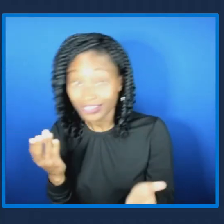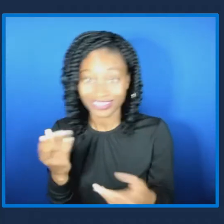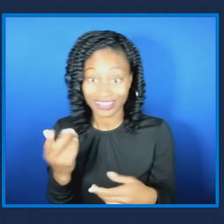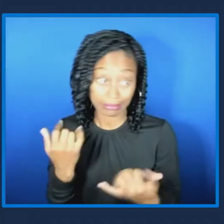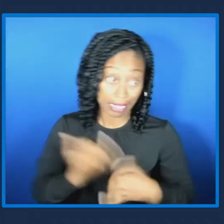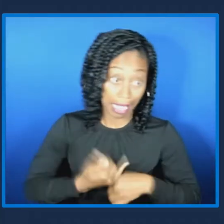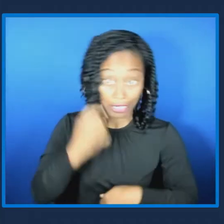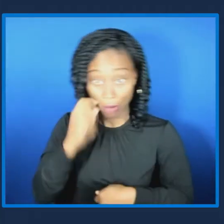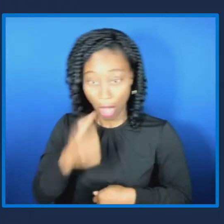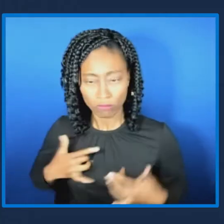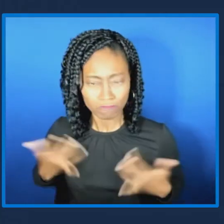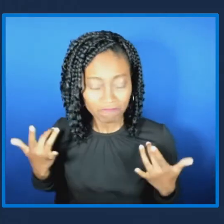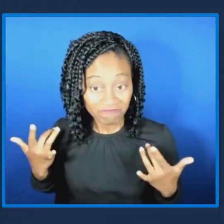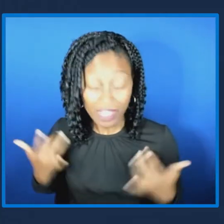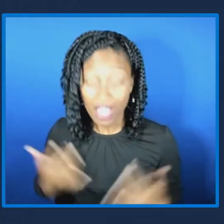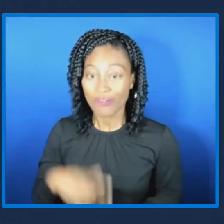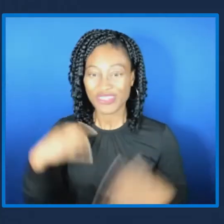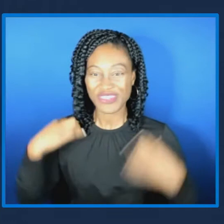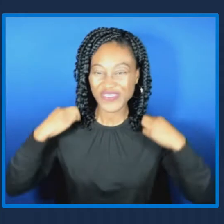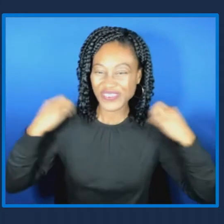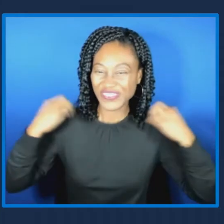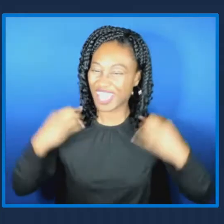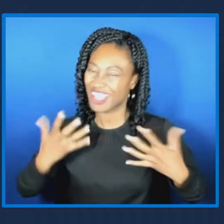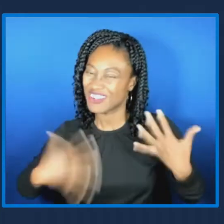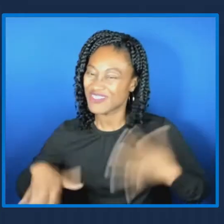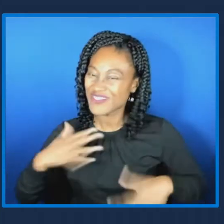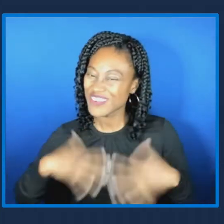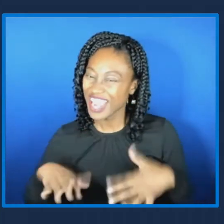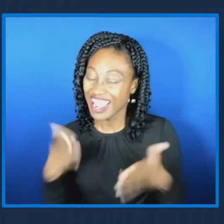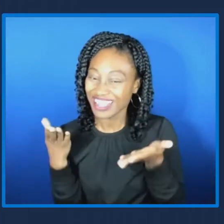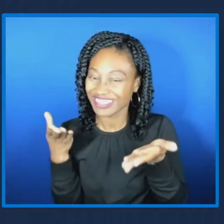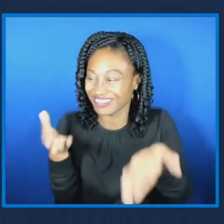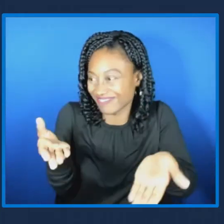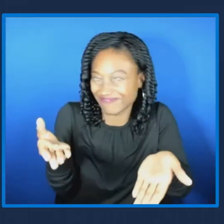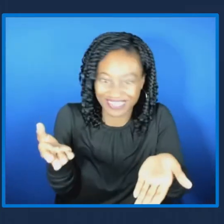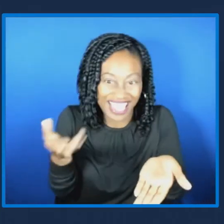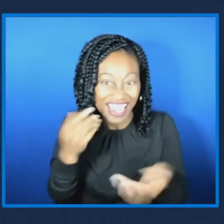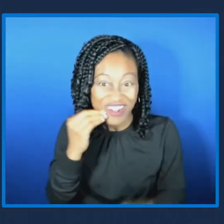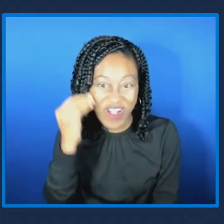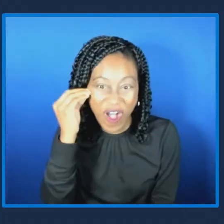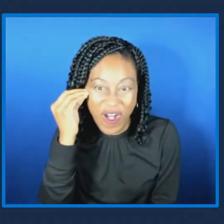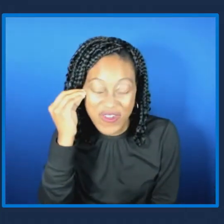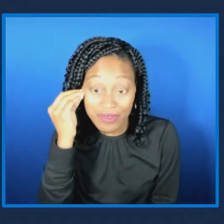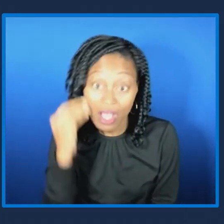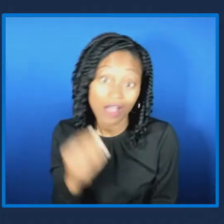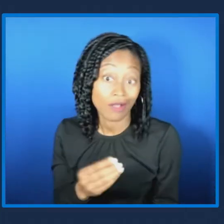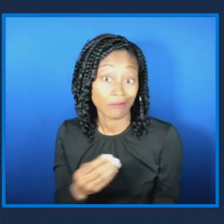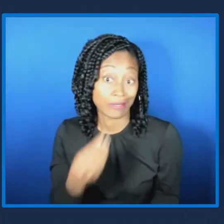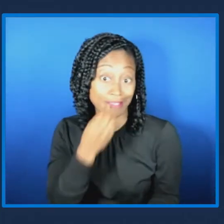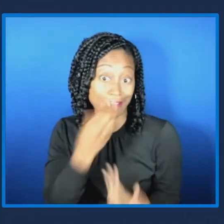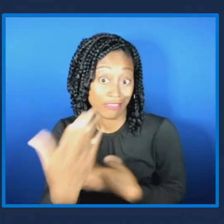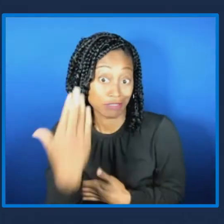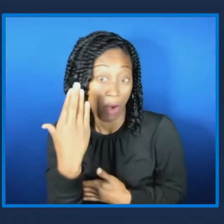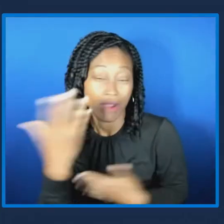What are you wearing when you're at your Ability Summit at home? What did you have for breakfast? We wanna know.